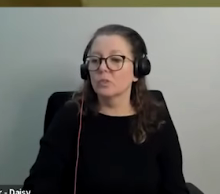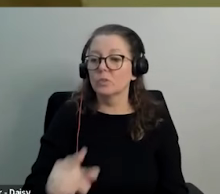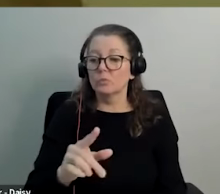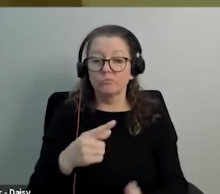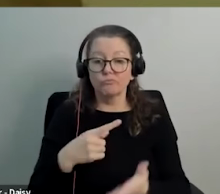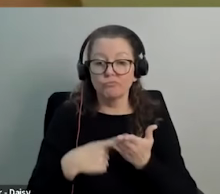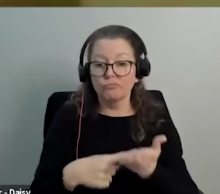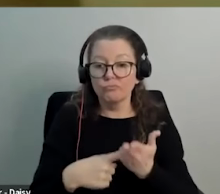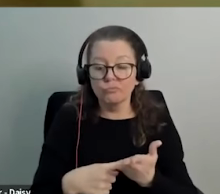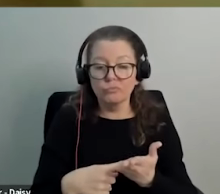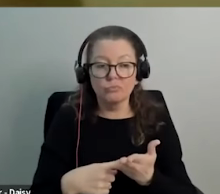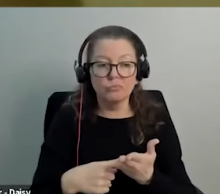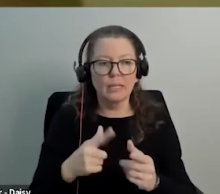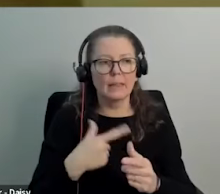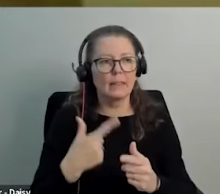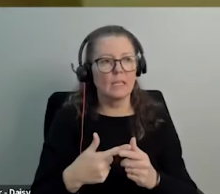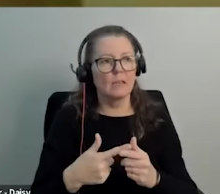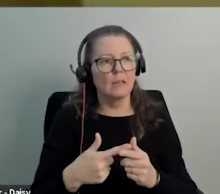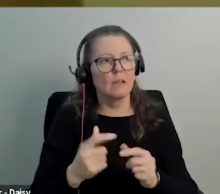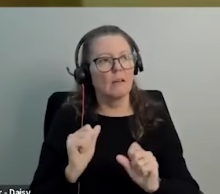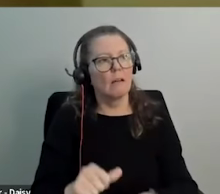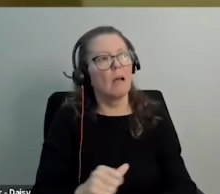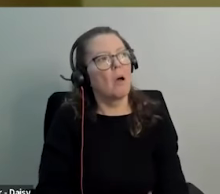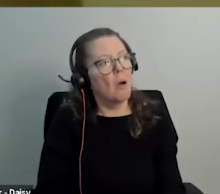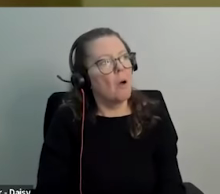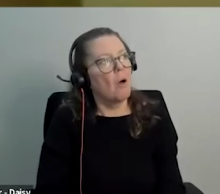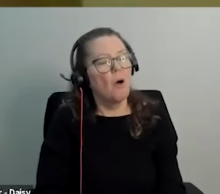I would say 99% of the time people are like, "That makes a lot of sense."